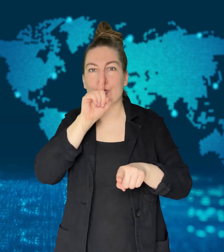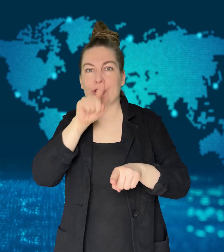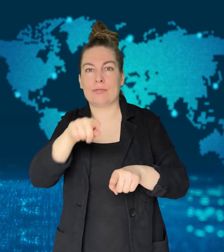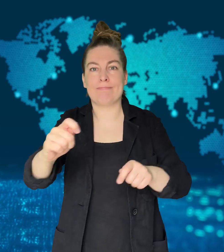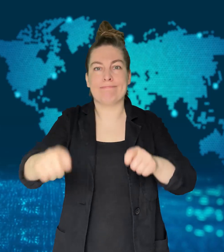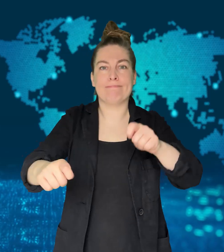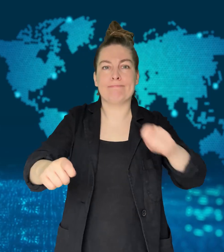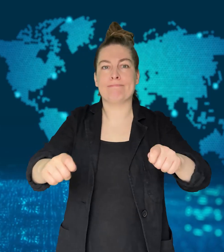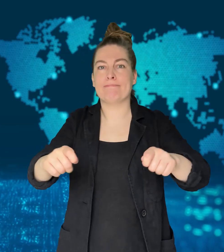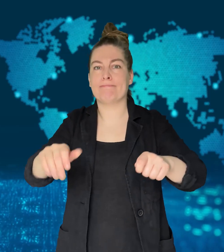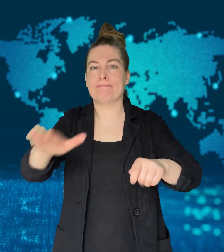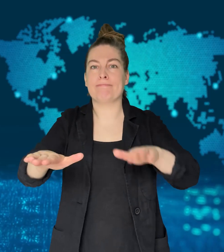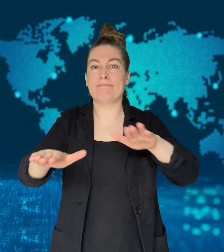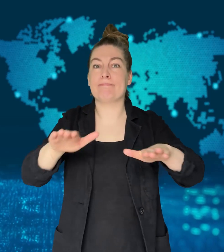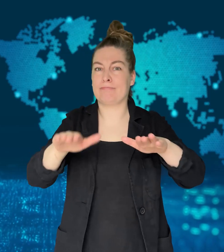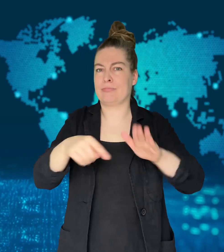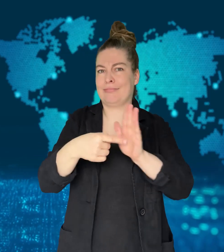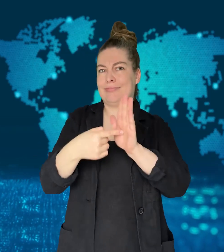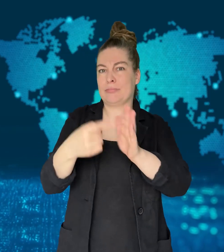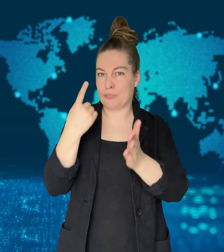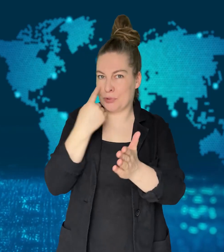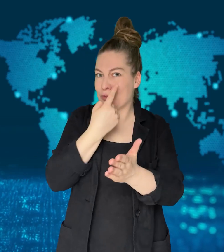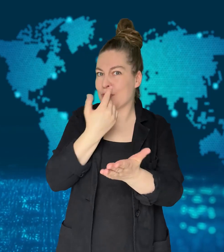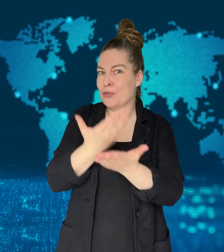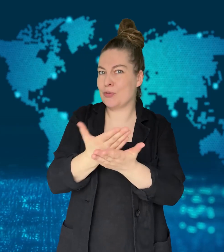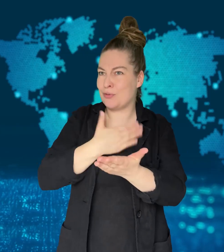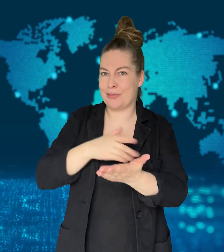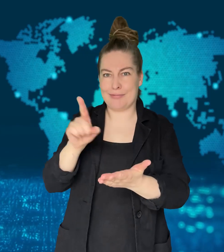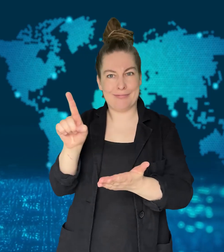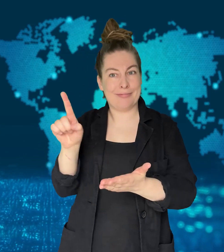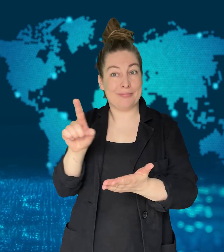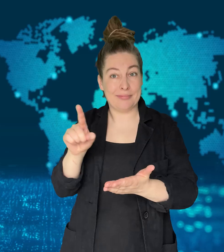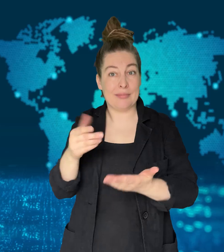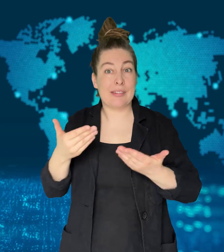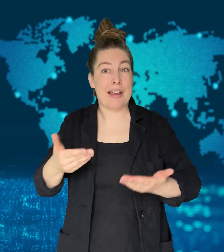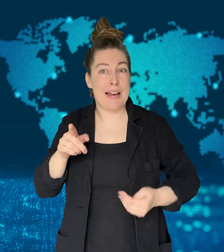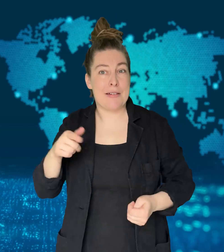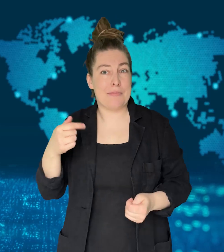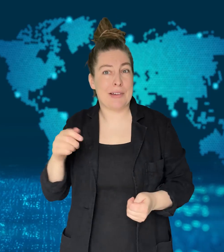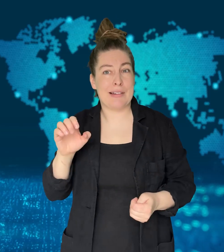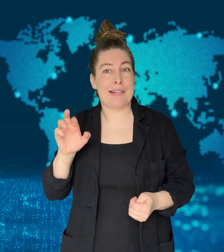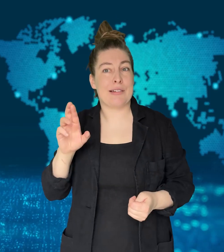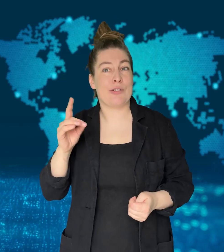Erdogan says the arrests were needed because